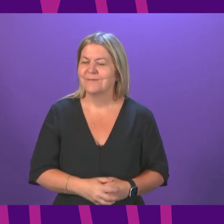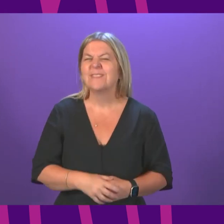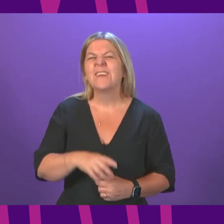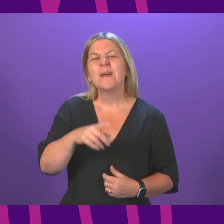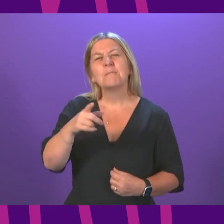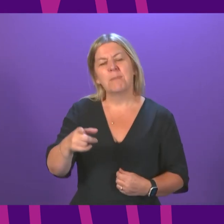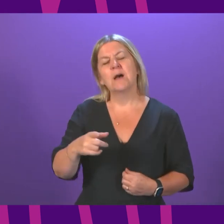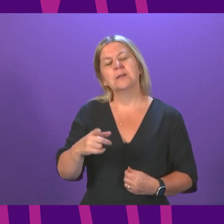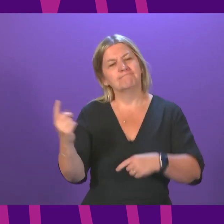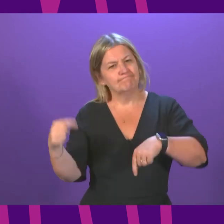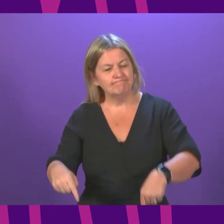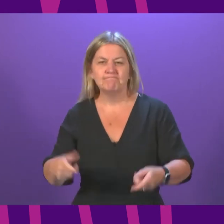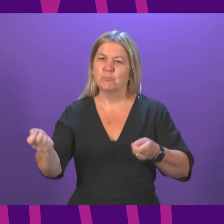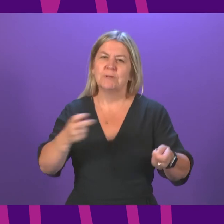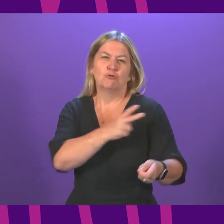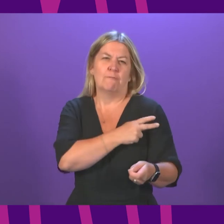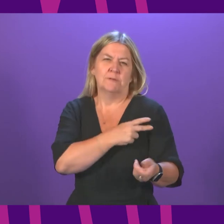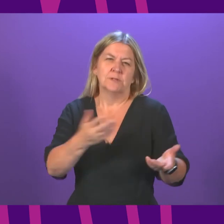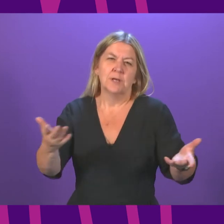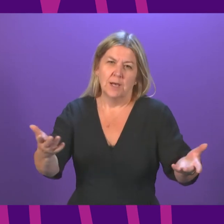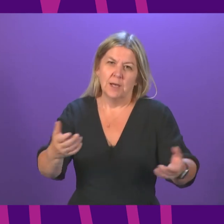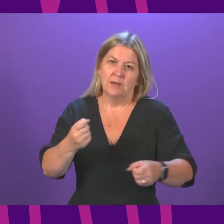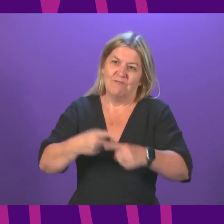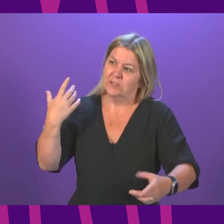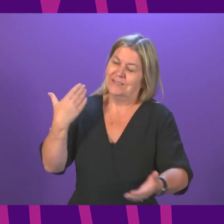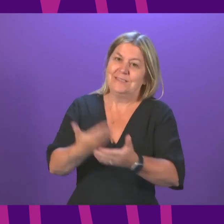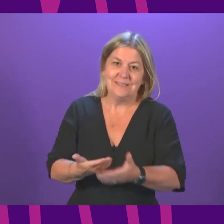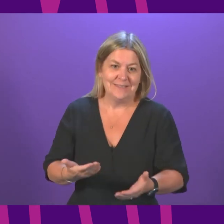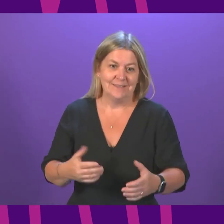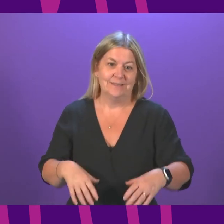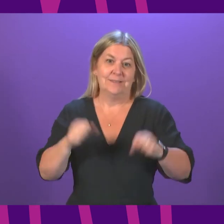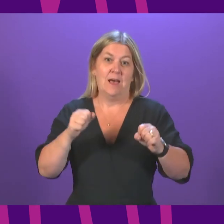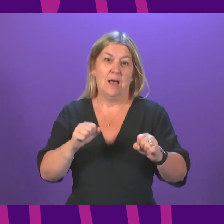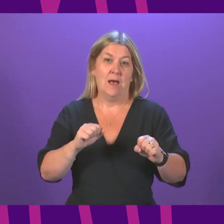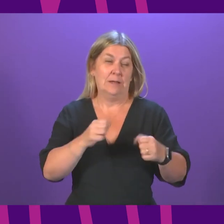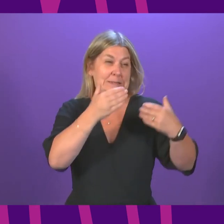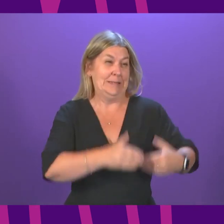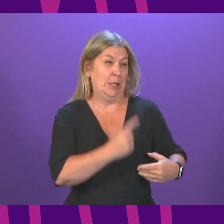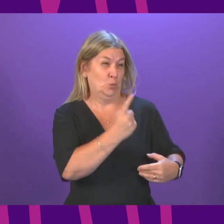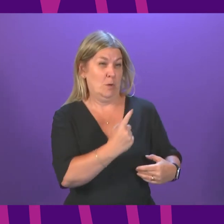it has had such a short timeframe. For us newbies, this emergency legislation has been a frantic and fascinating learning opportunity.